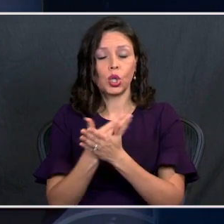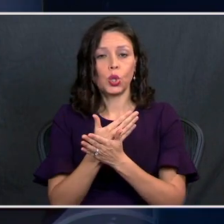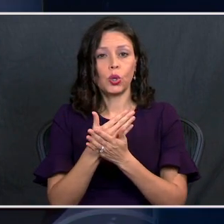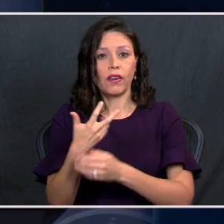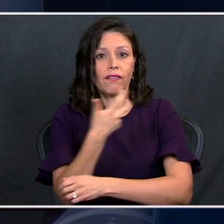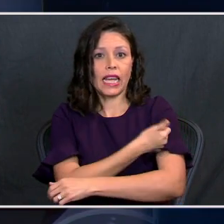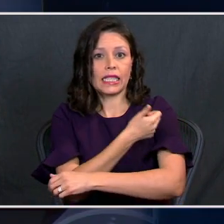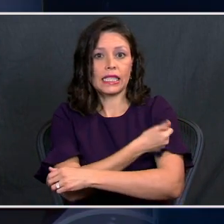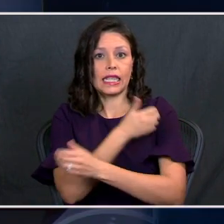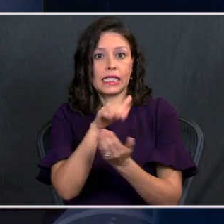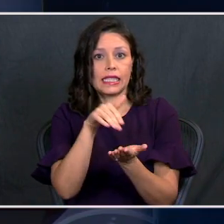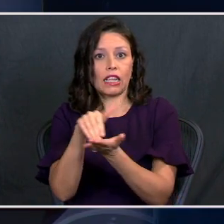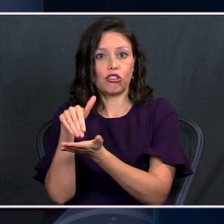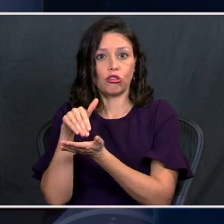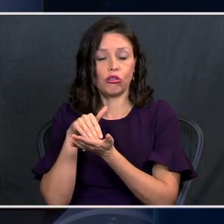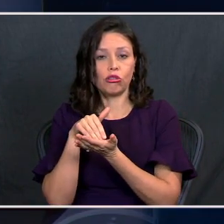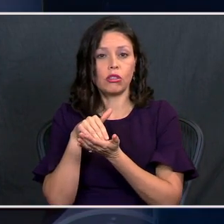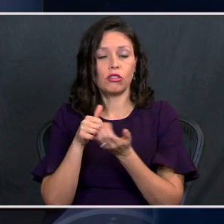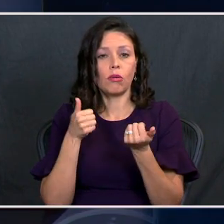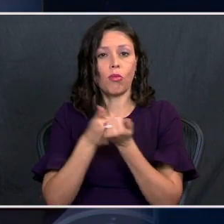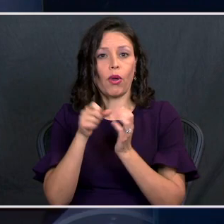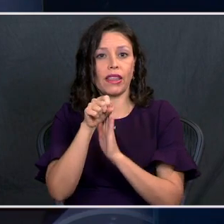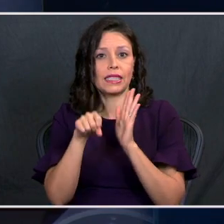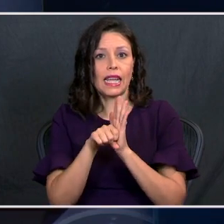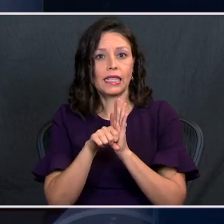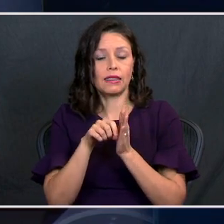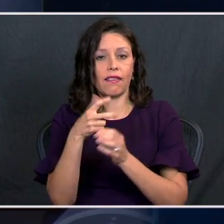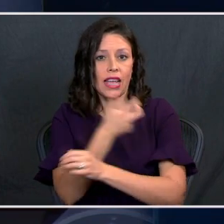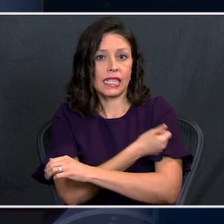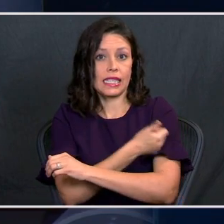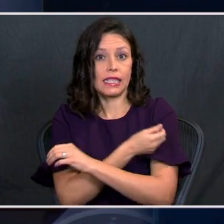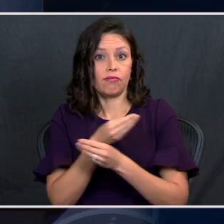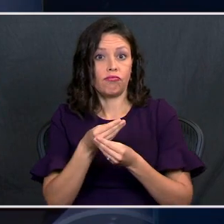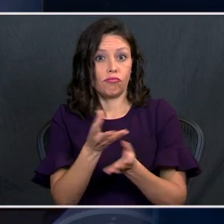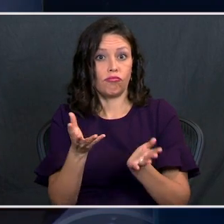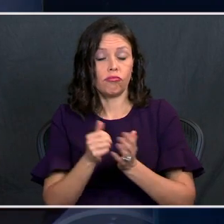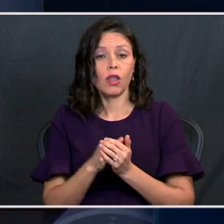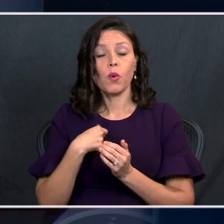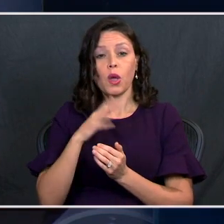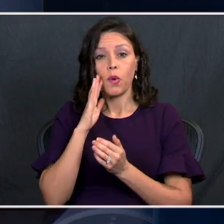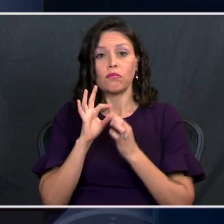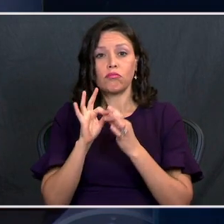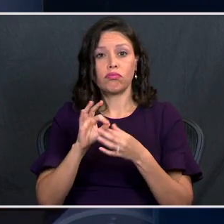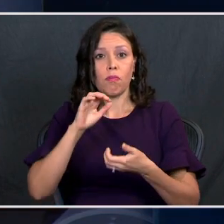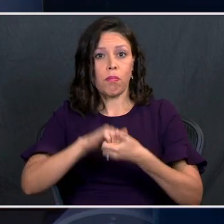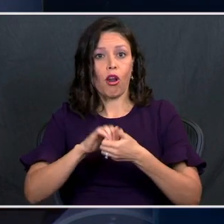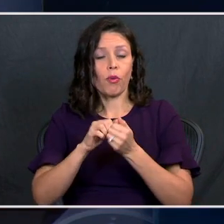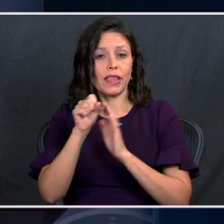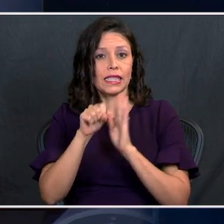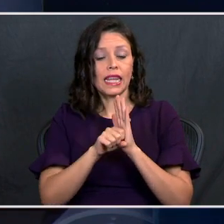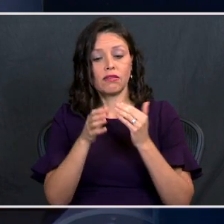and support states' vaccination efforts. We look forward to continuing to be the partner of the states moving forward.